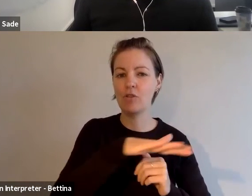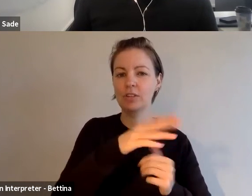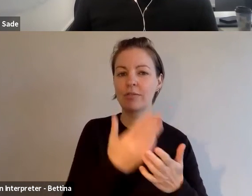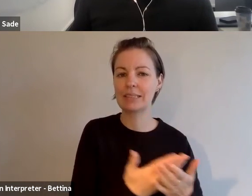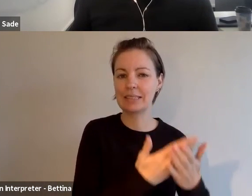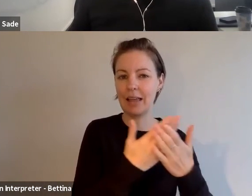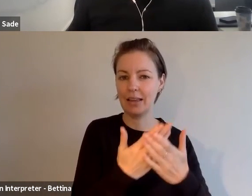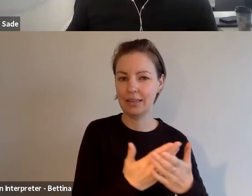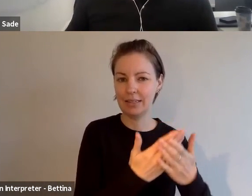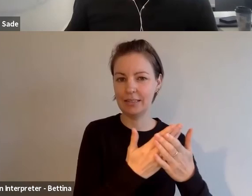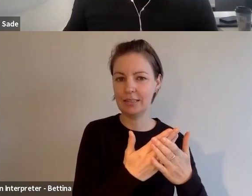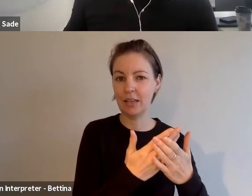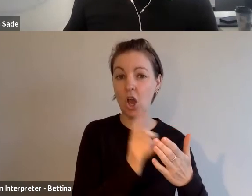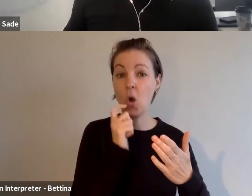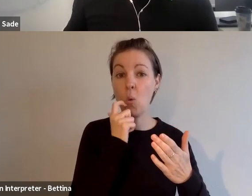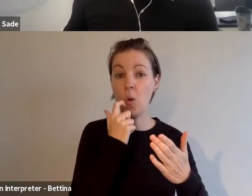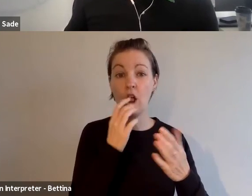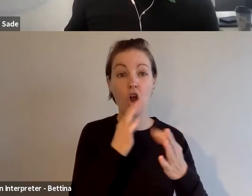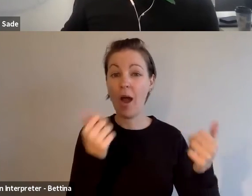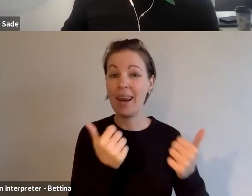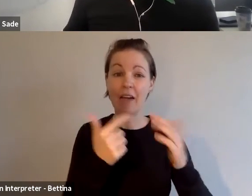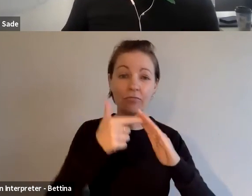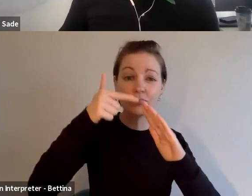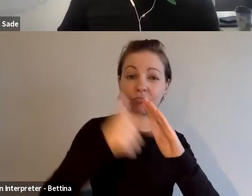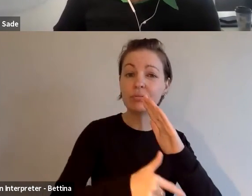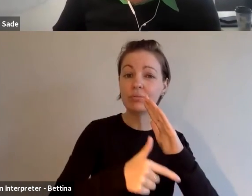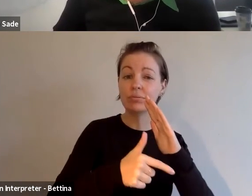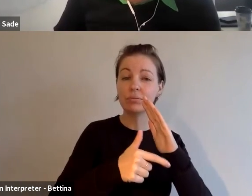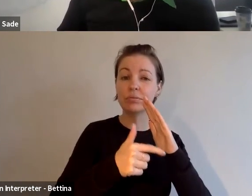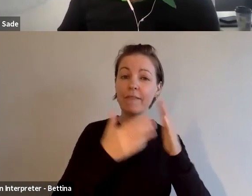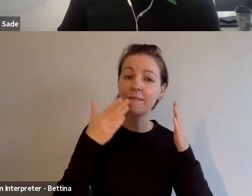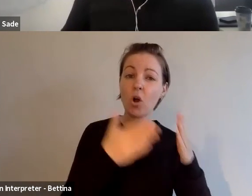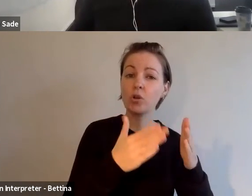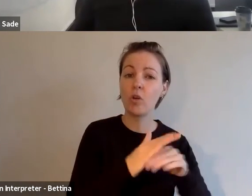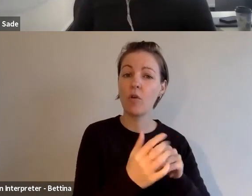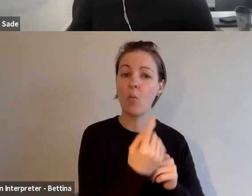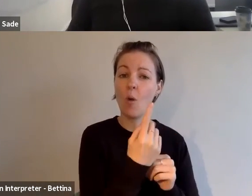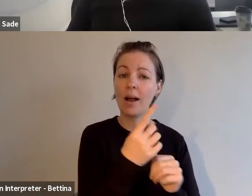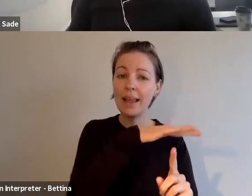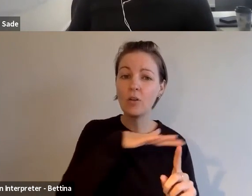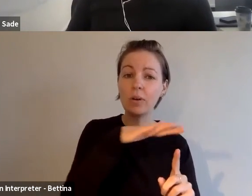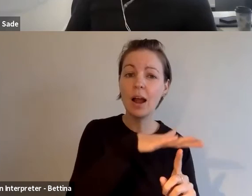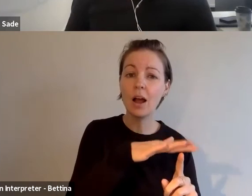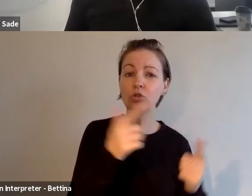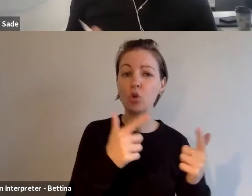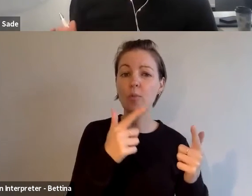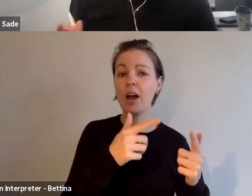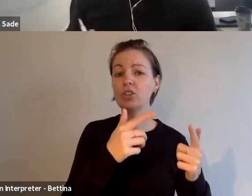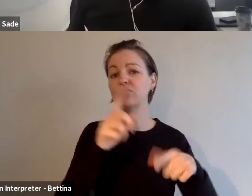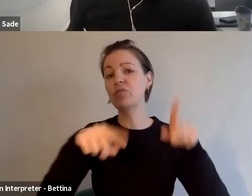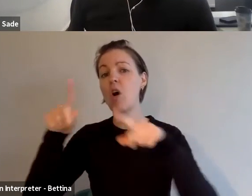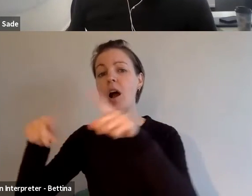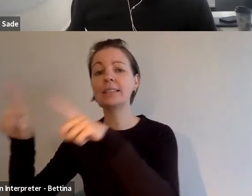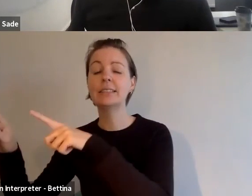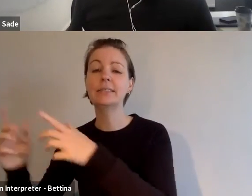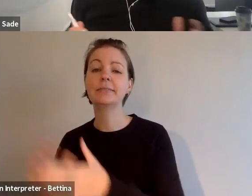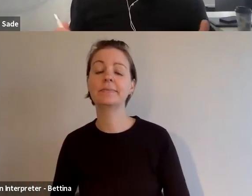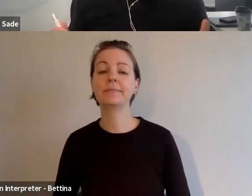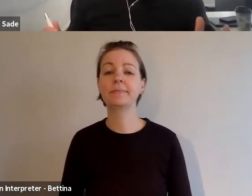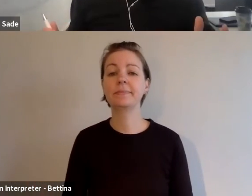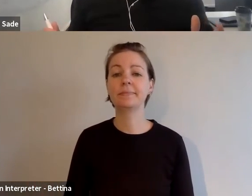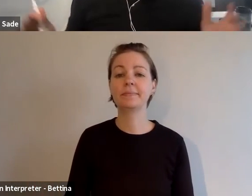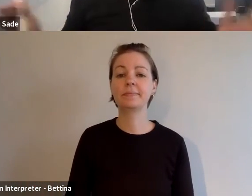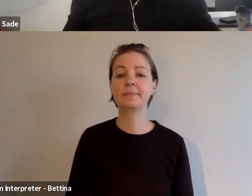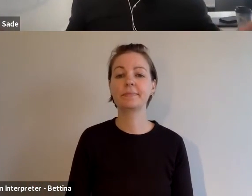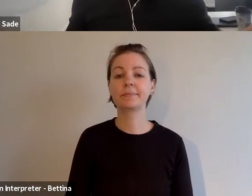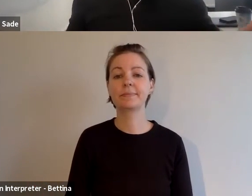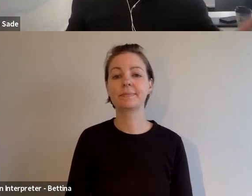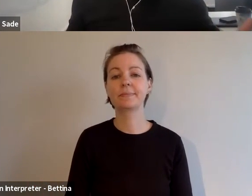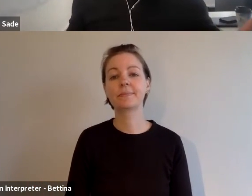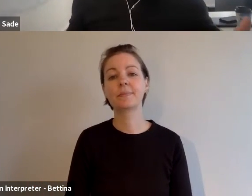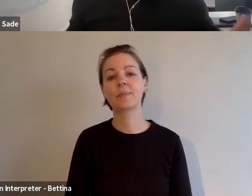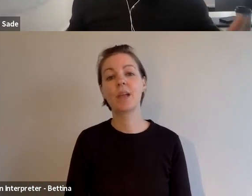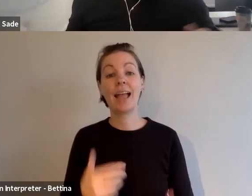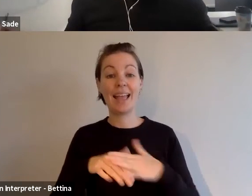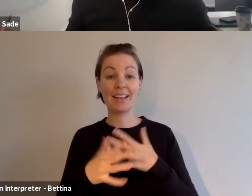Gavin Sade : For anyone who works in the University, it's always the volume of learning